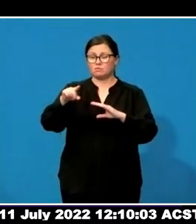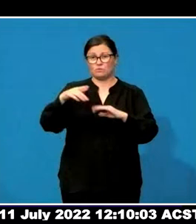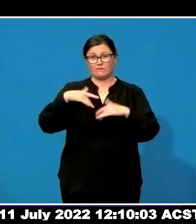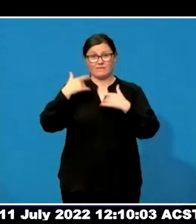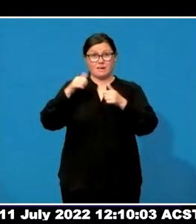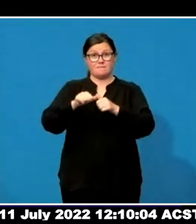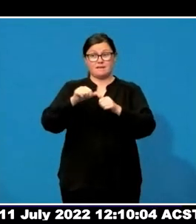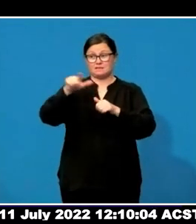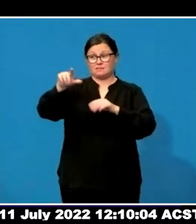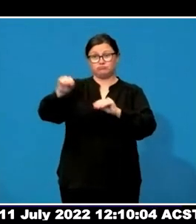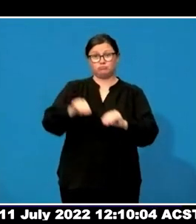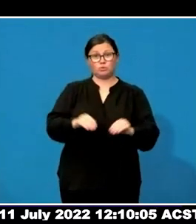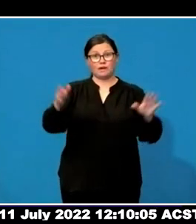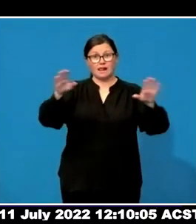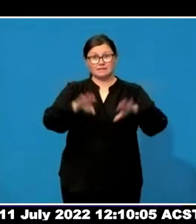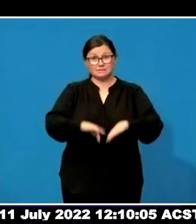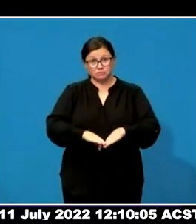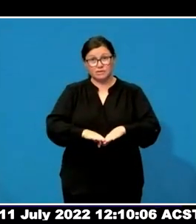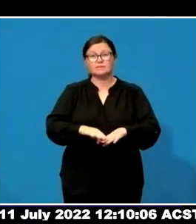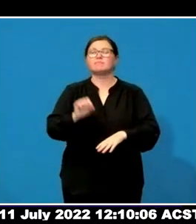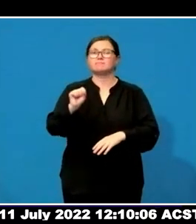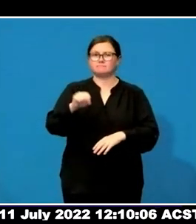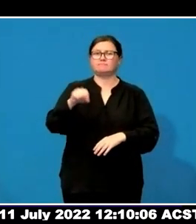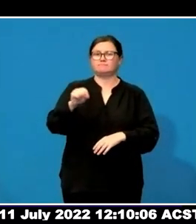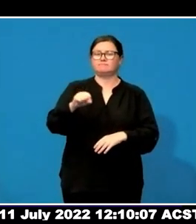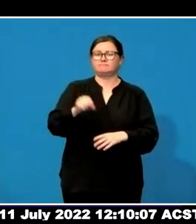Yeah. MS TARRAGO: But you all miss him very much.